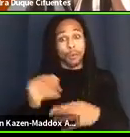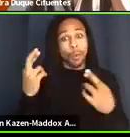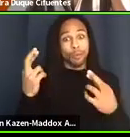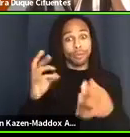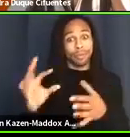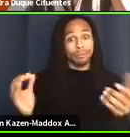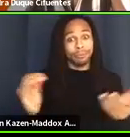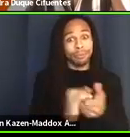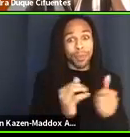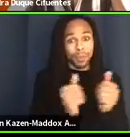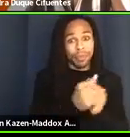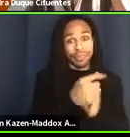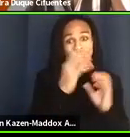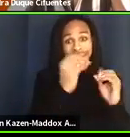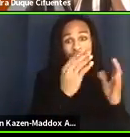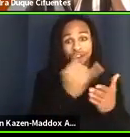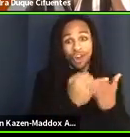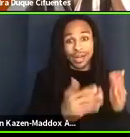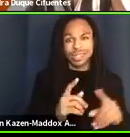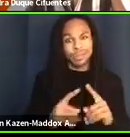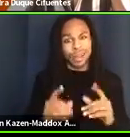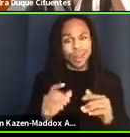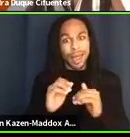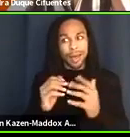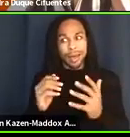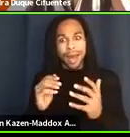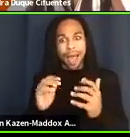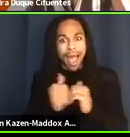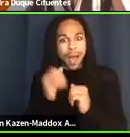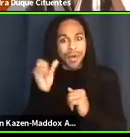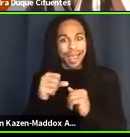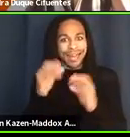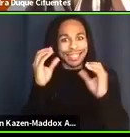and now we're able to have it. Alejandra Duque Cifuentes: Kimberly,